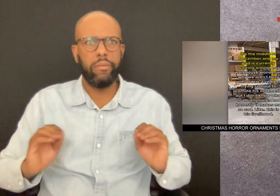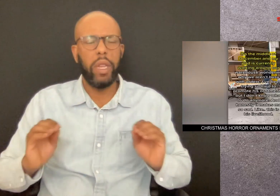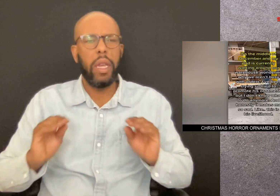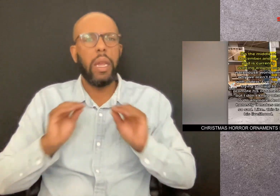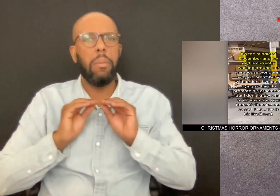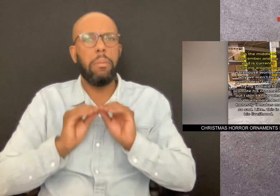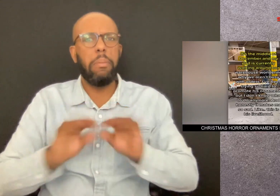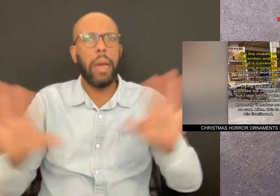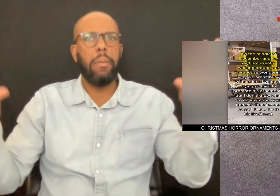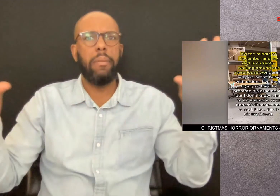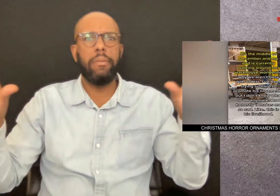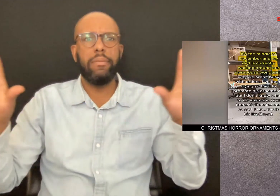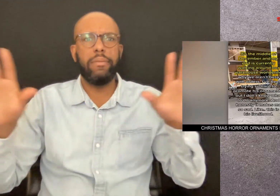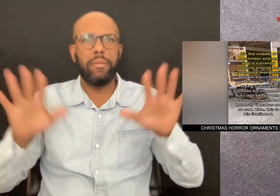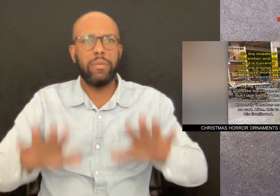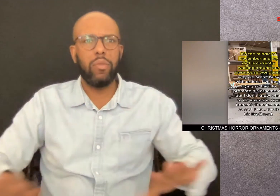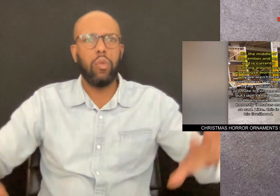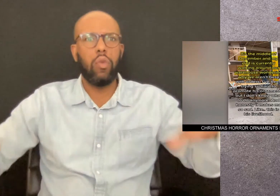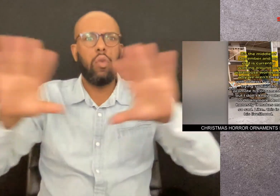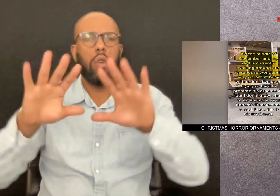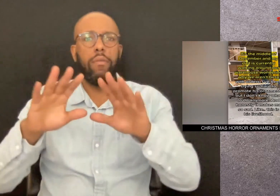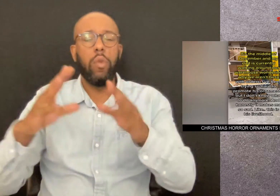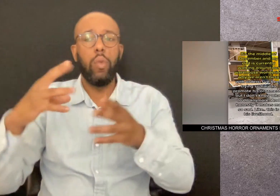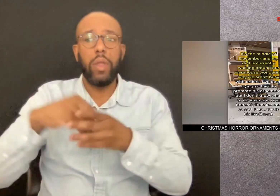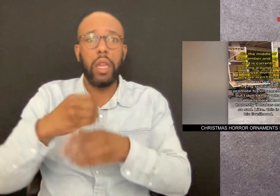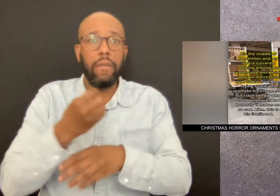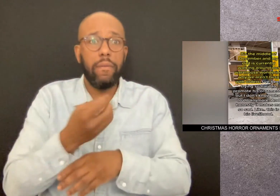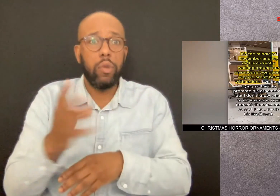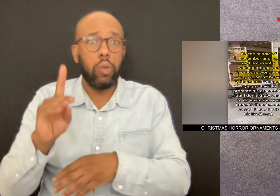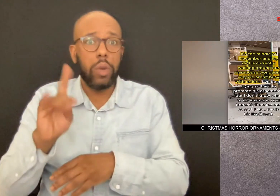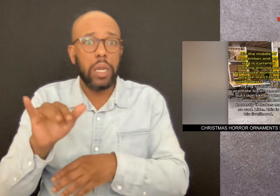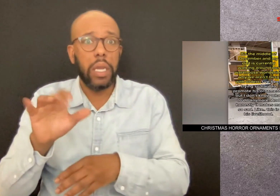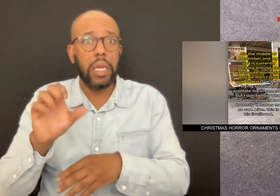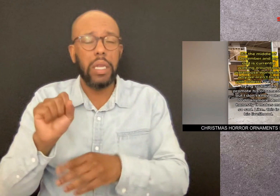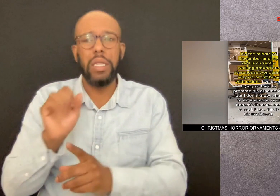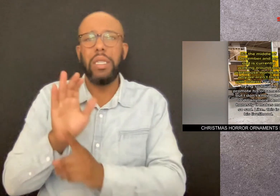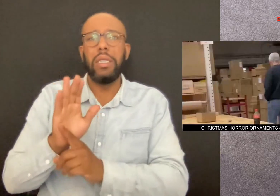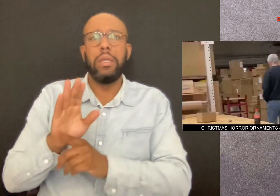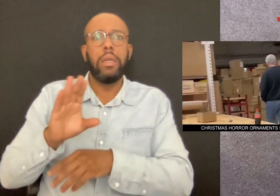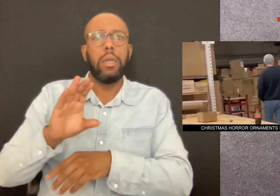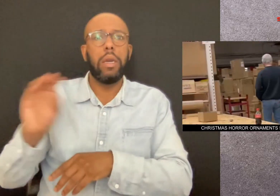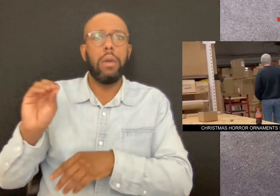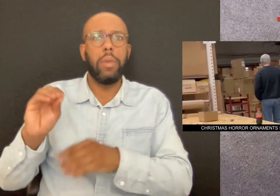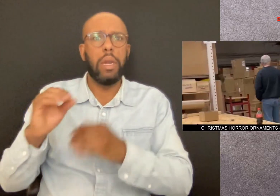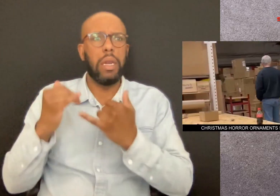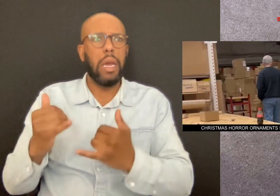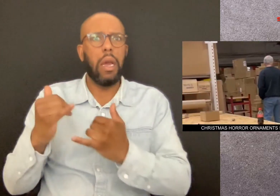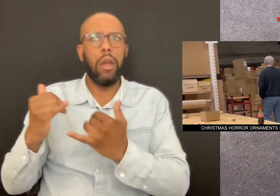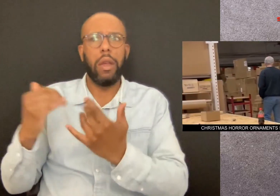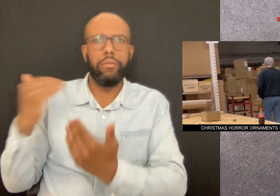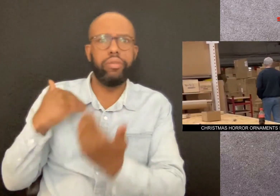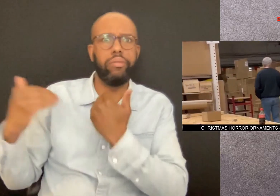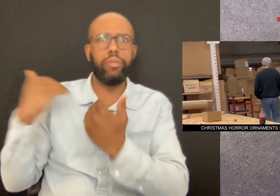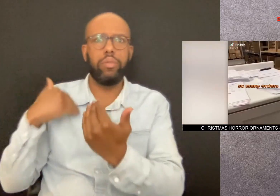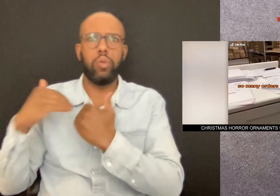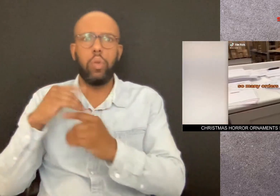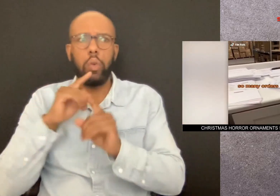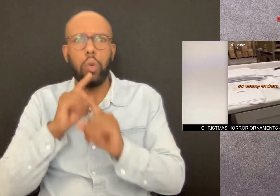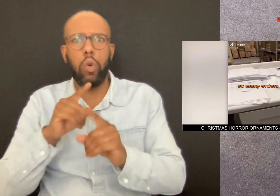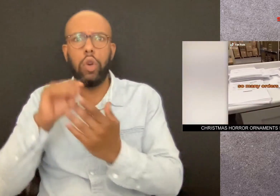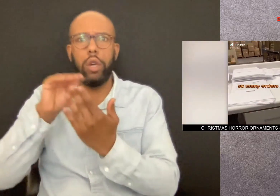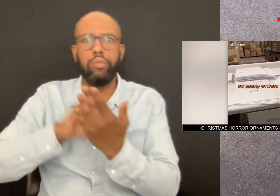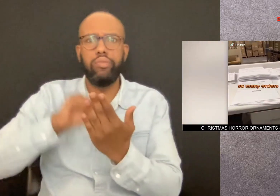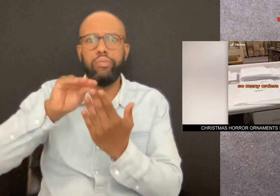the video went viral within a few days the company had more orders than they had received all year